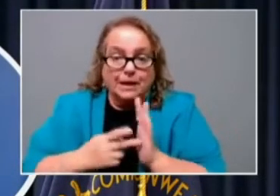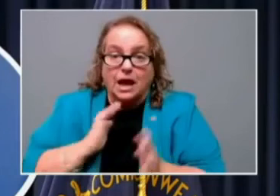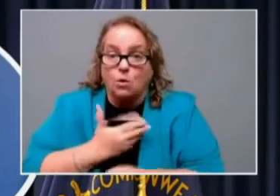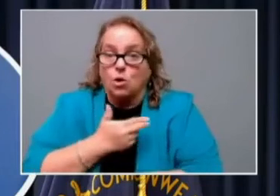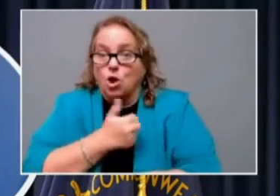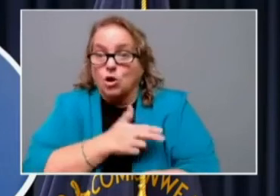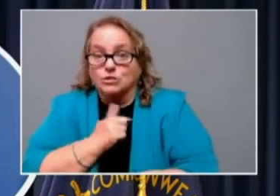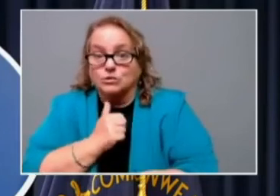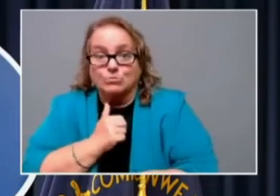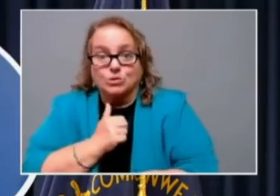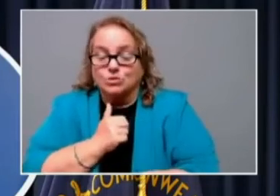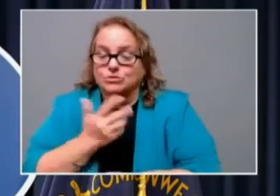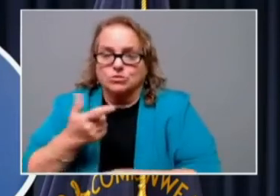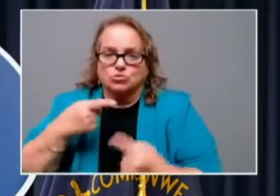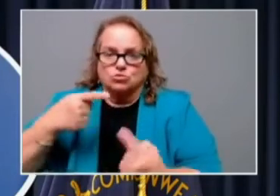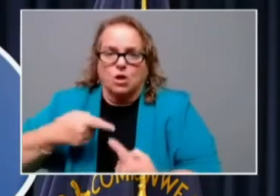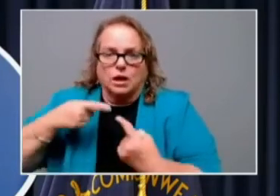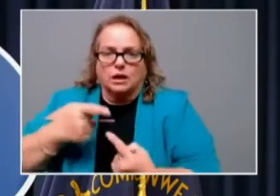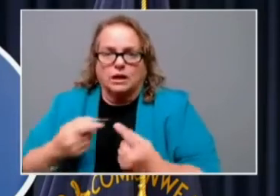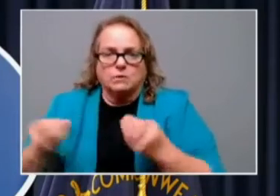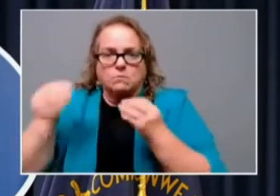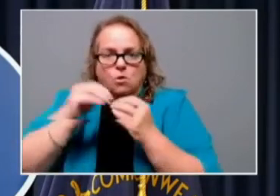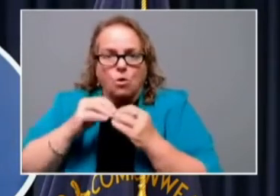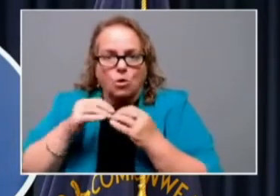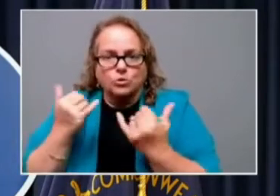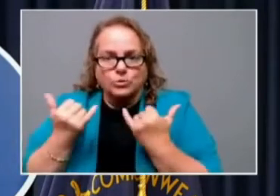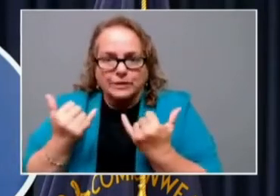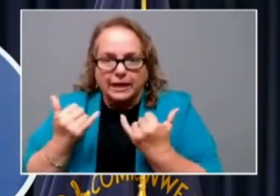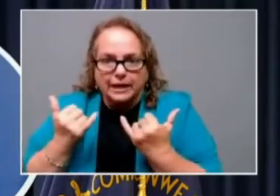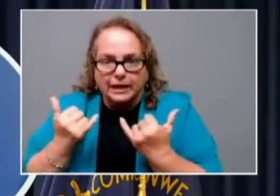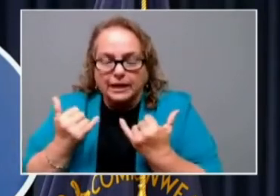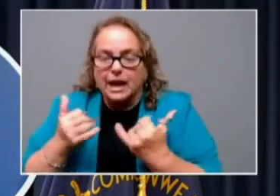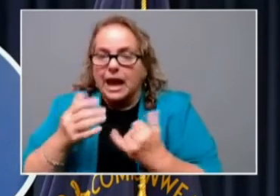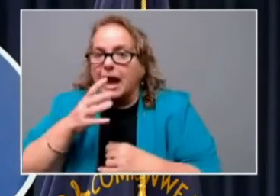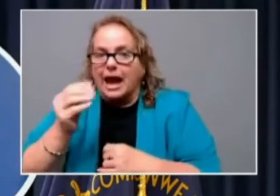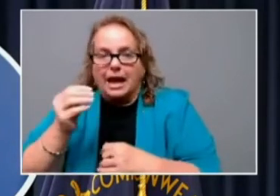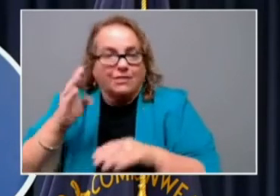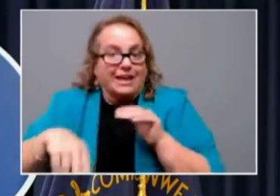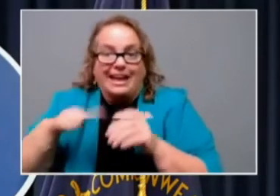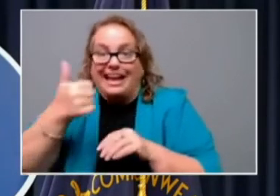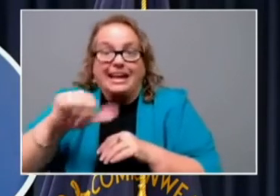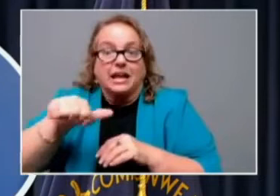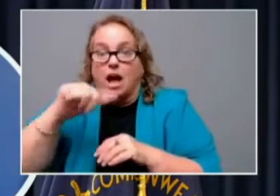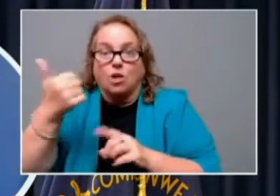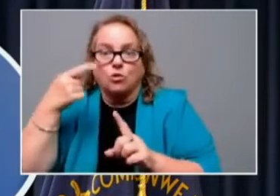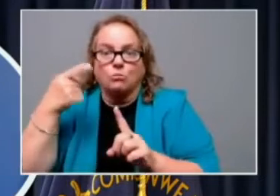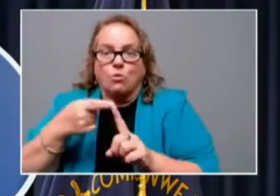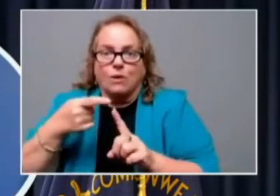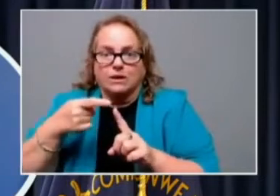struggling more today than at any other point in the pandemic. At least looking